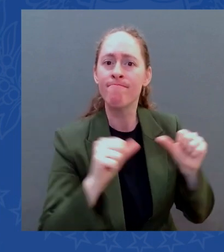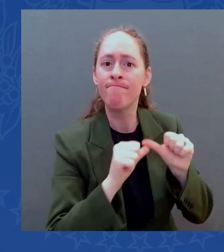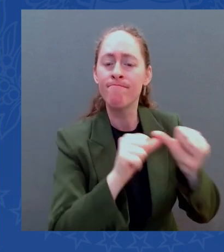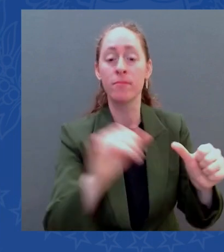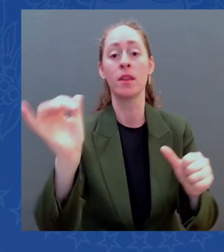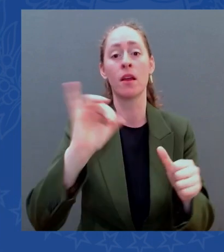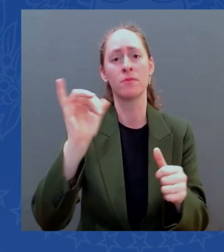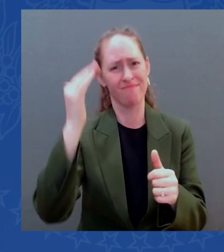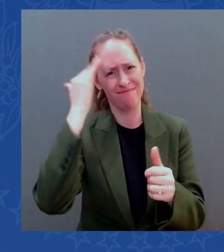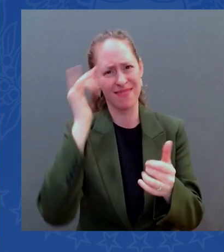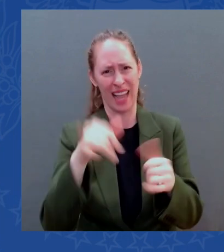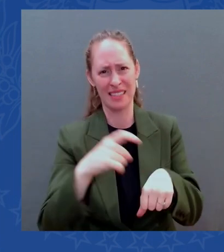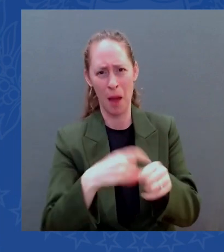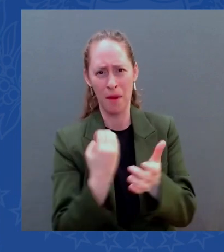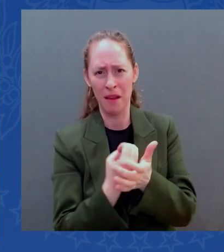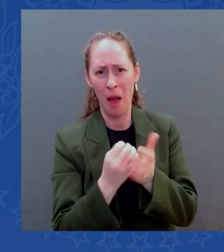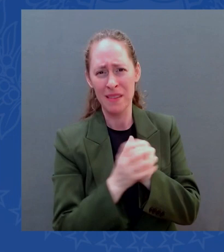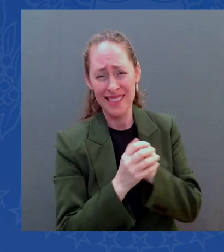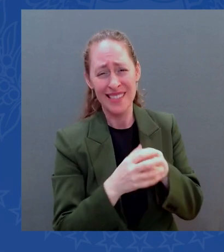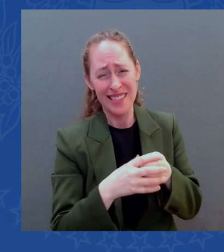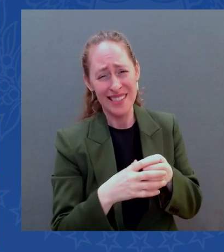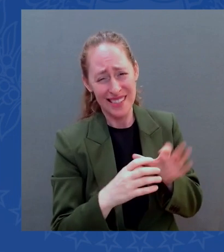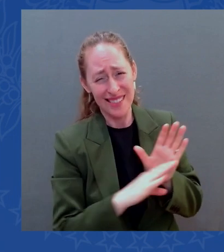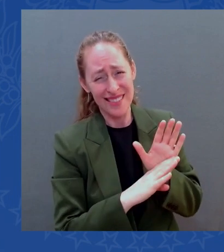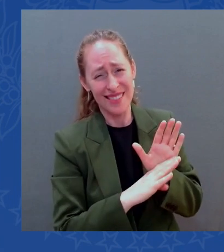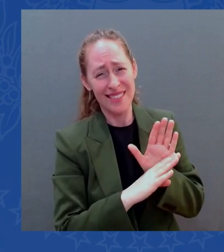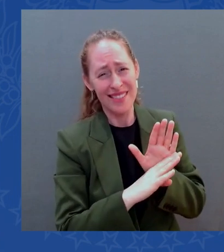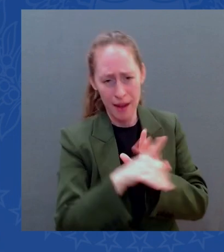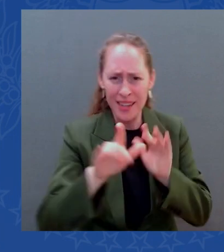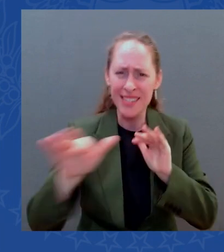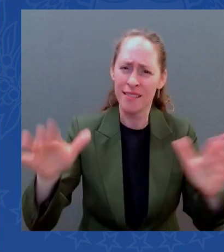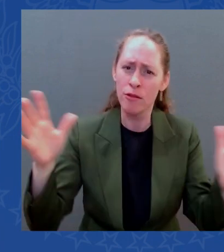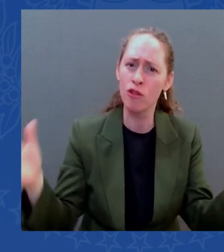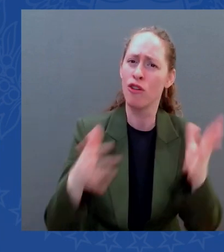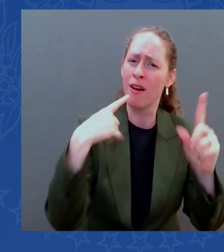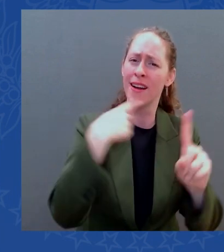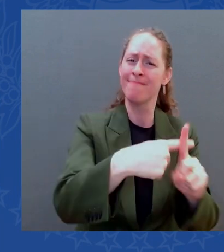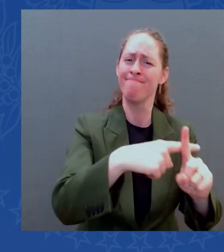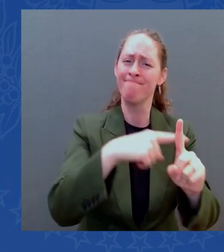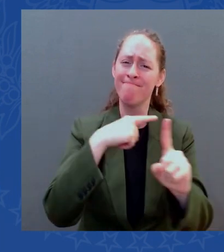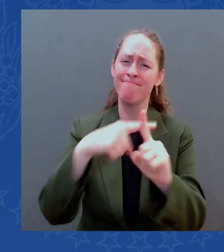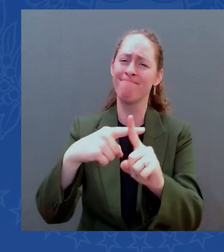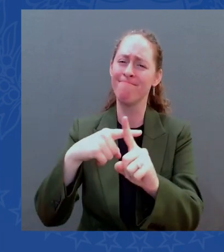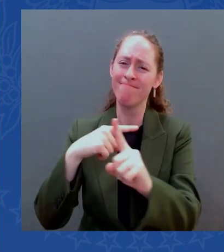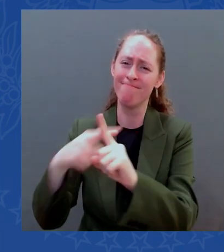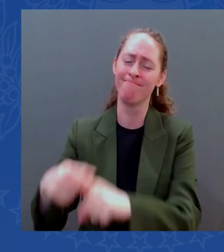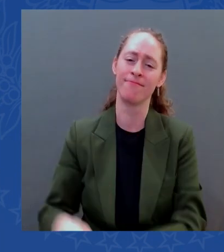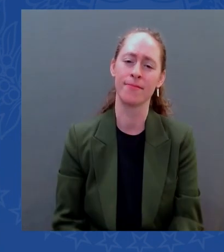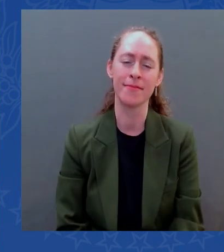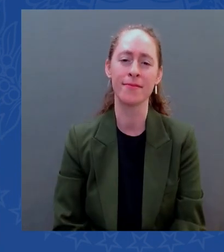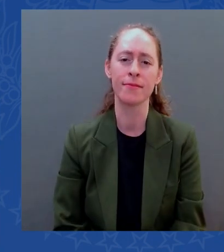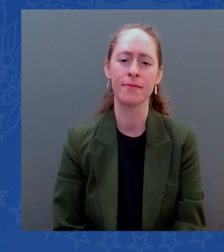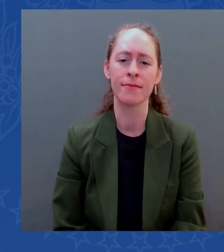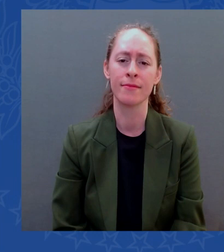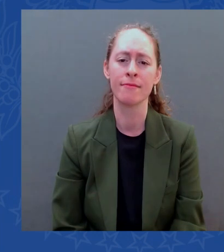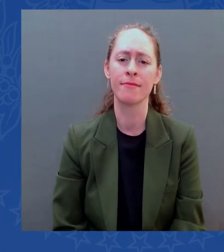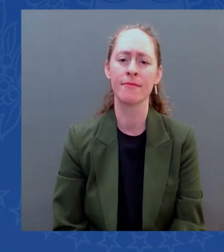being there at your arena during the playoffs is why you won -- -- but just saying that she was there